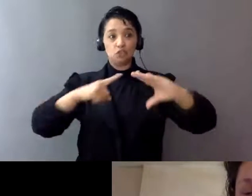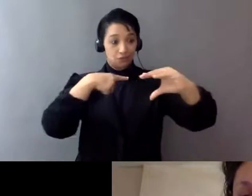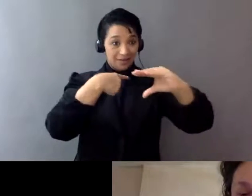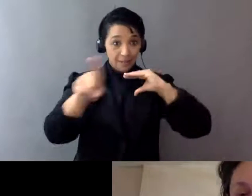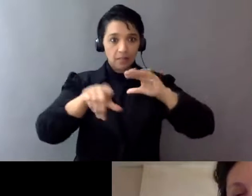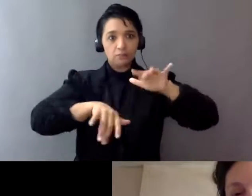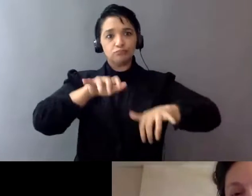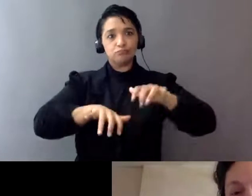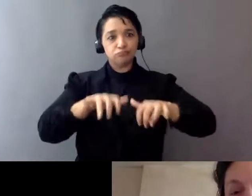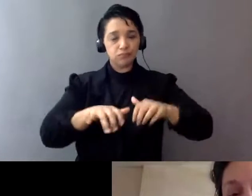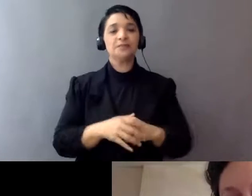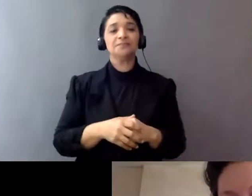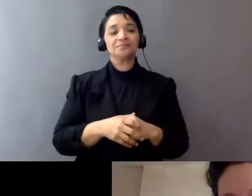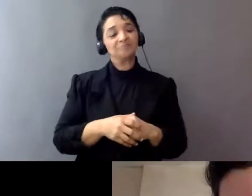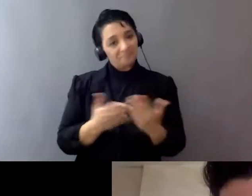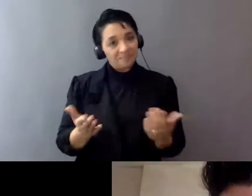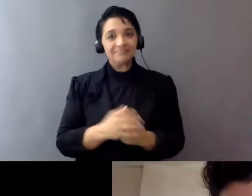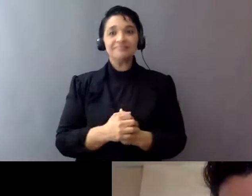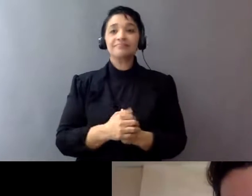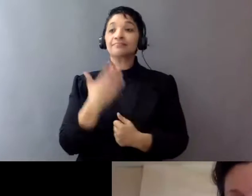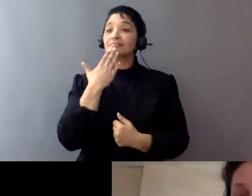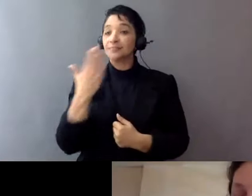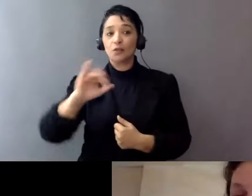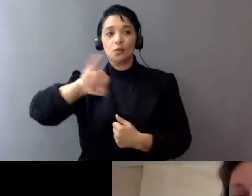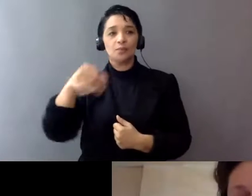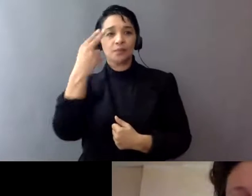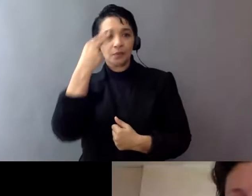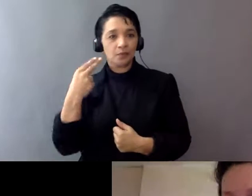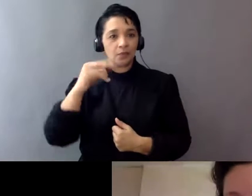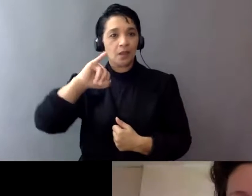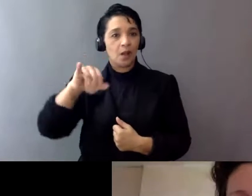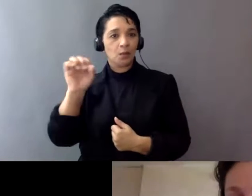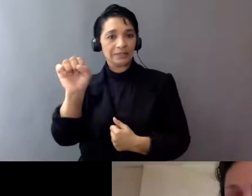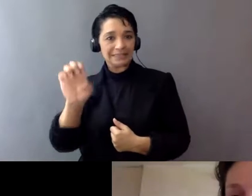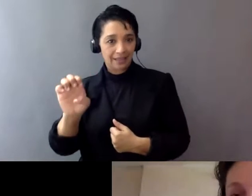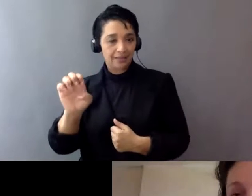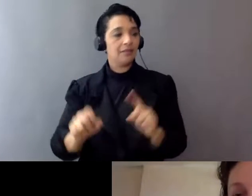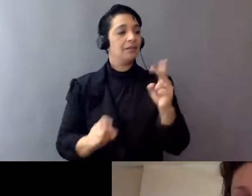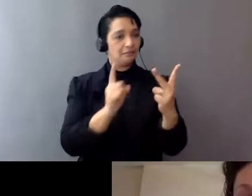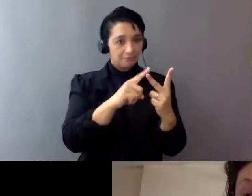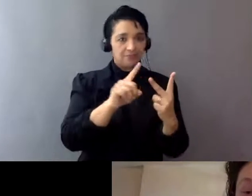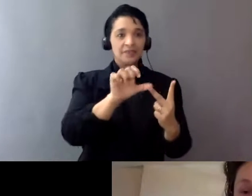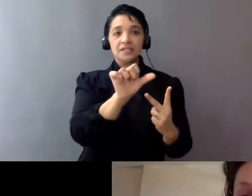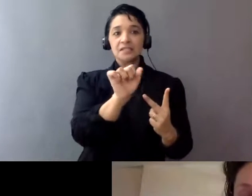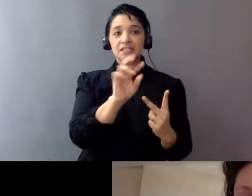So, I want to thank Jose and Sara for all your wonderful work over the last many months